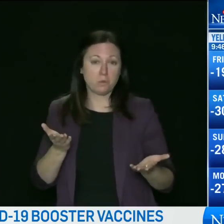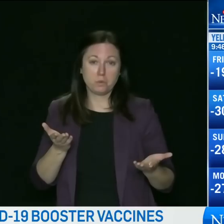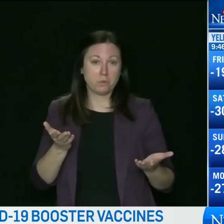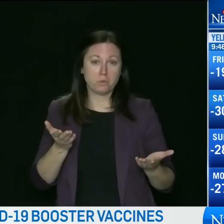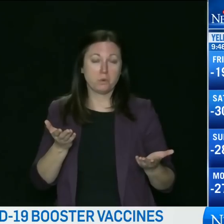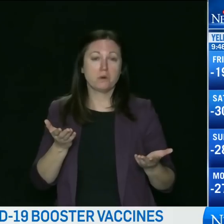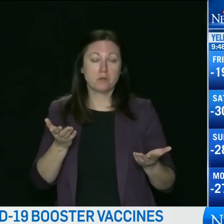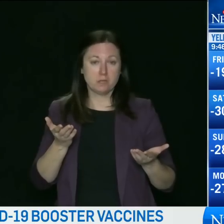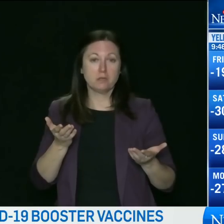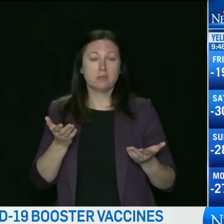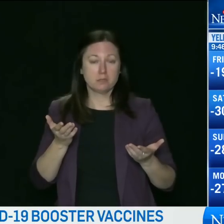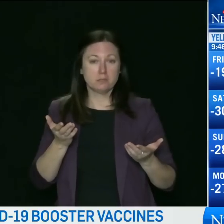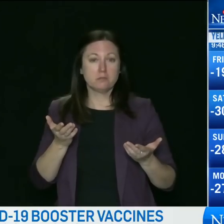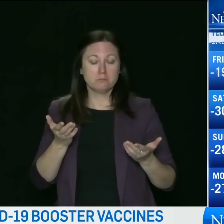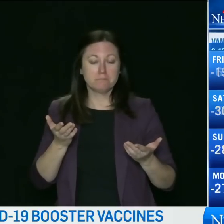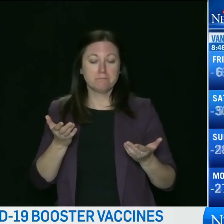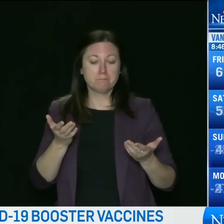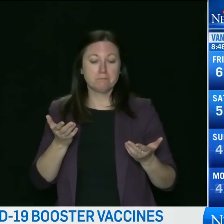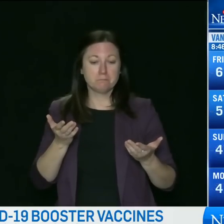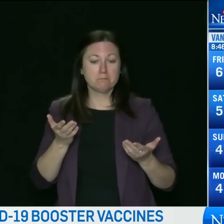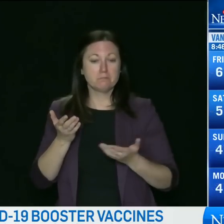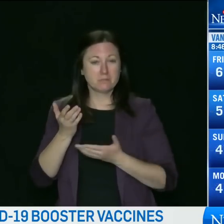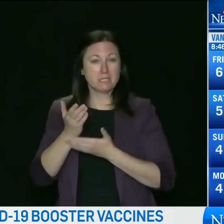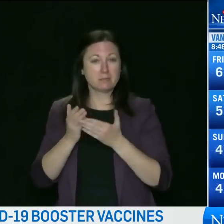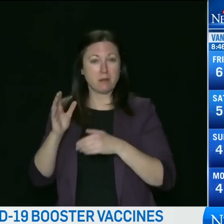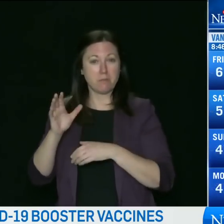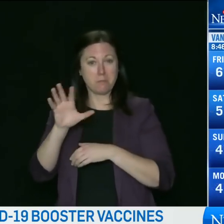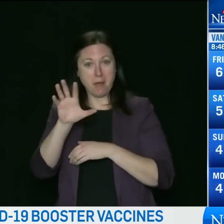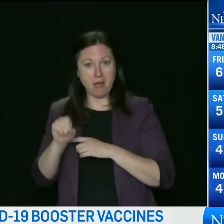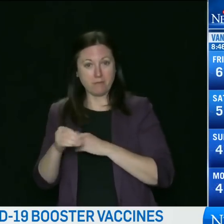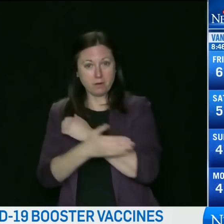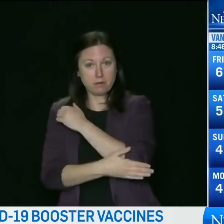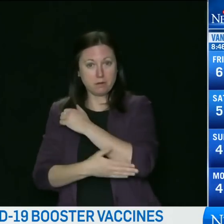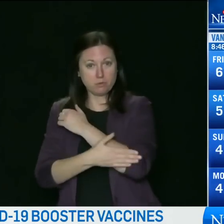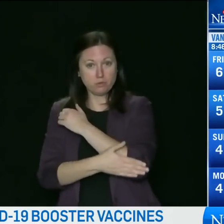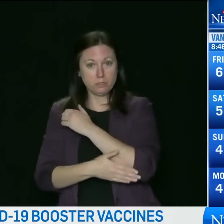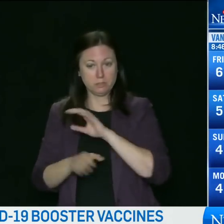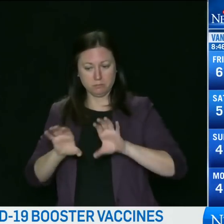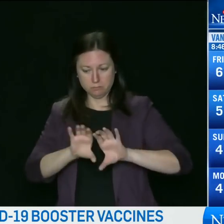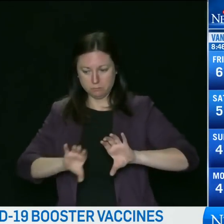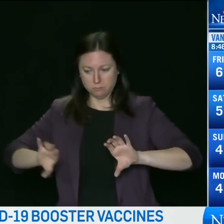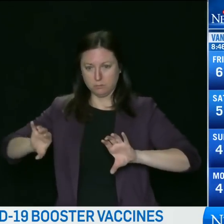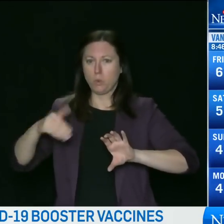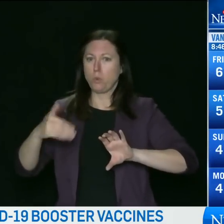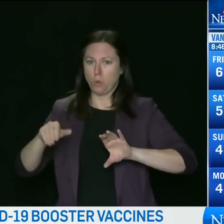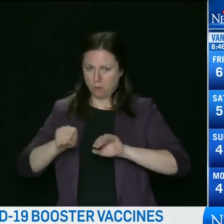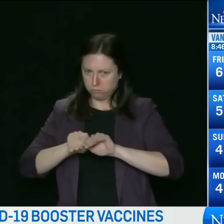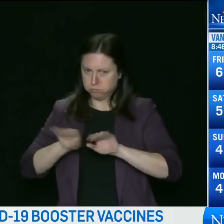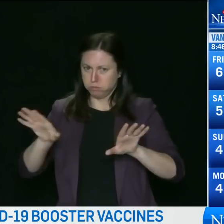WHO KNOWS.